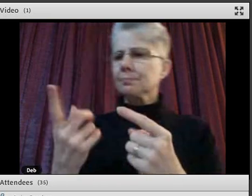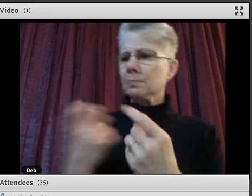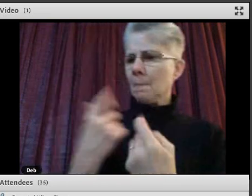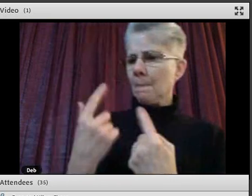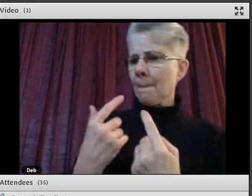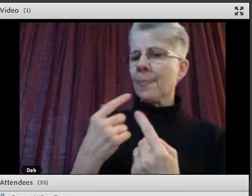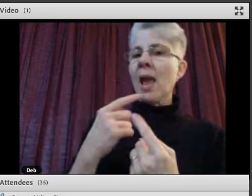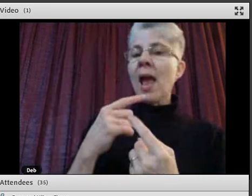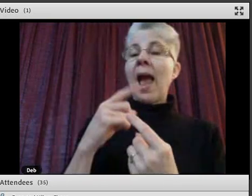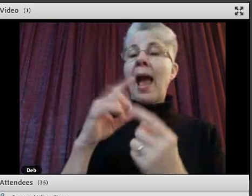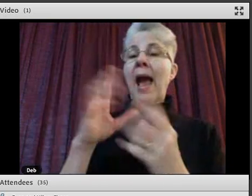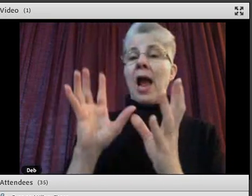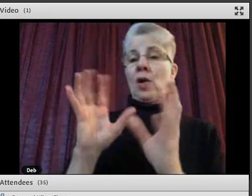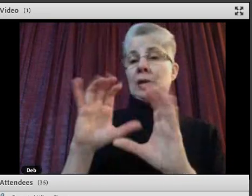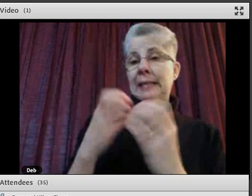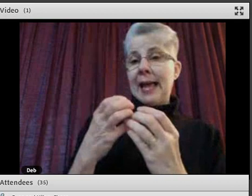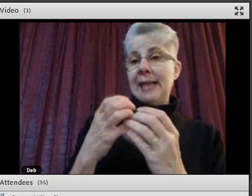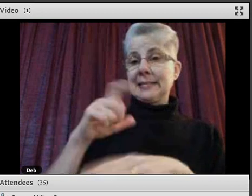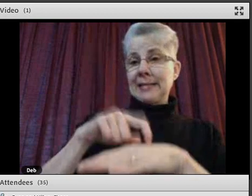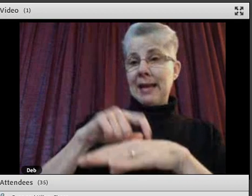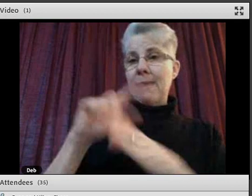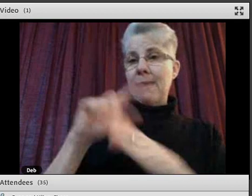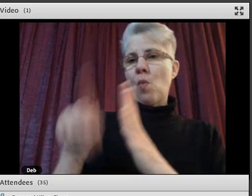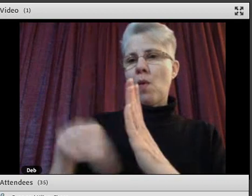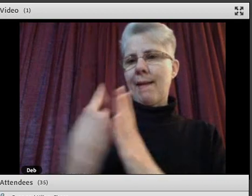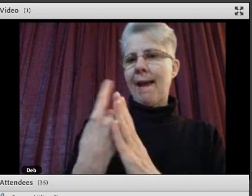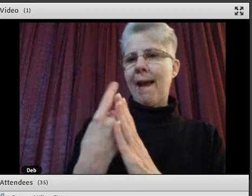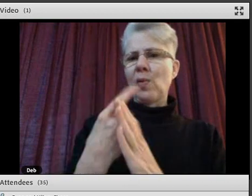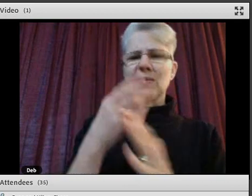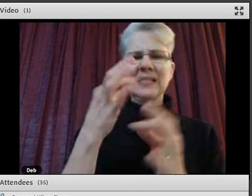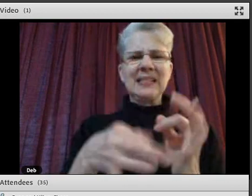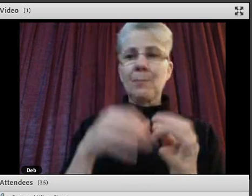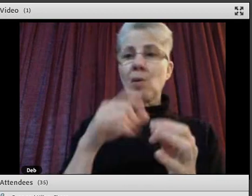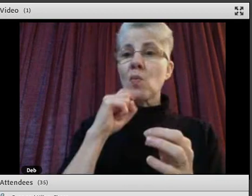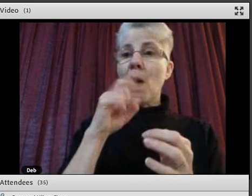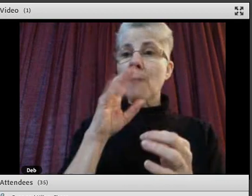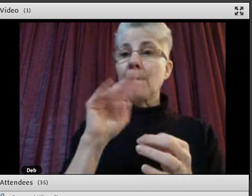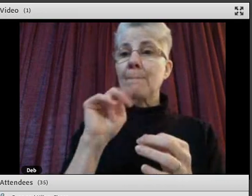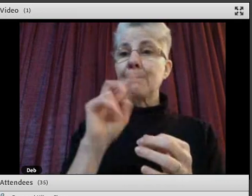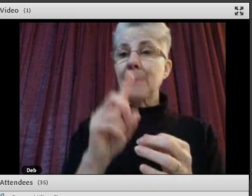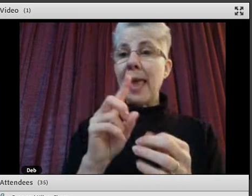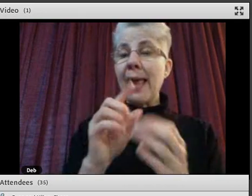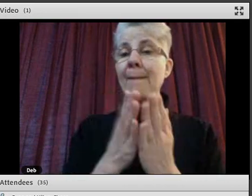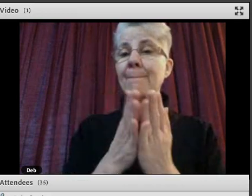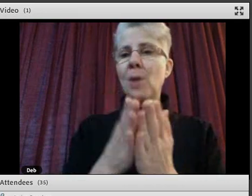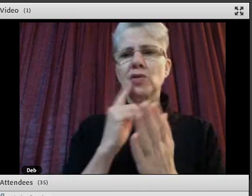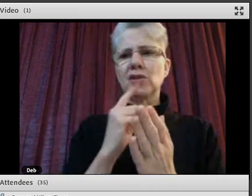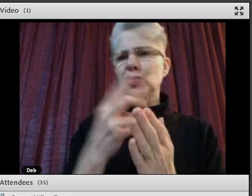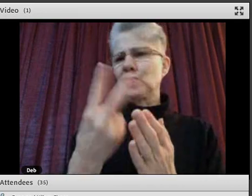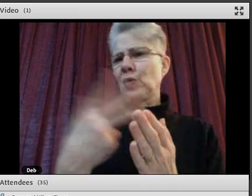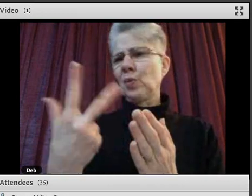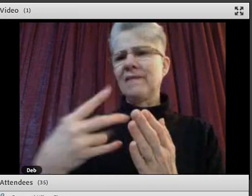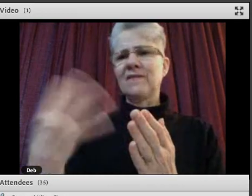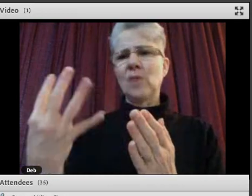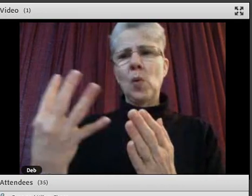Our sessions are usually about an hour. And something simple like a rubber band boat, we could do three or four iterations in one session